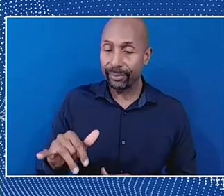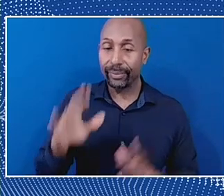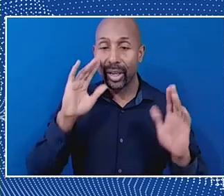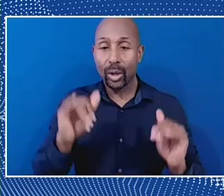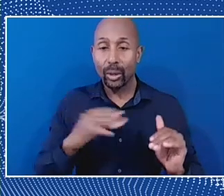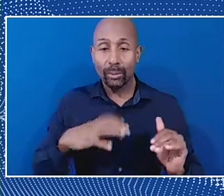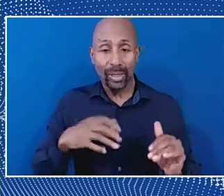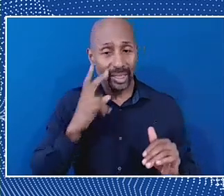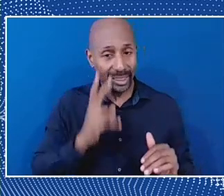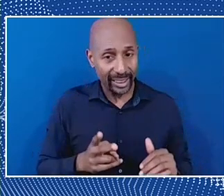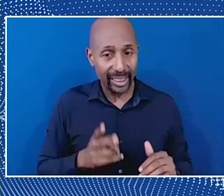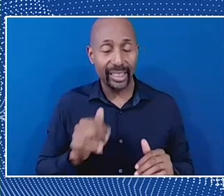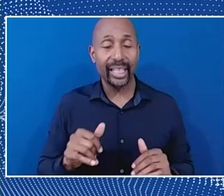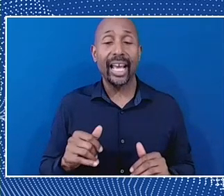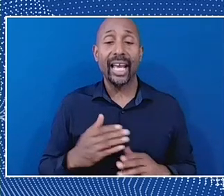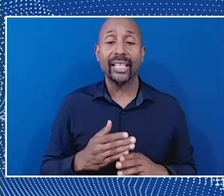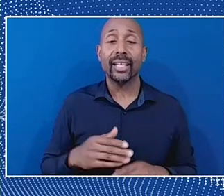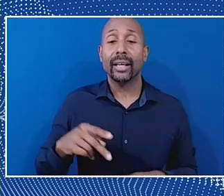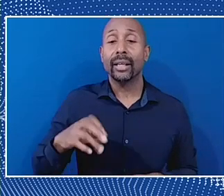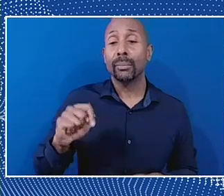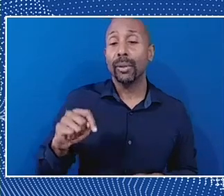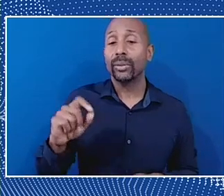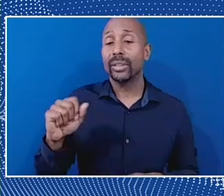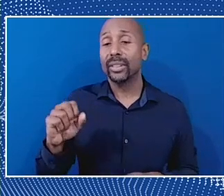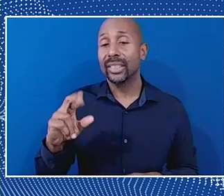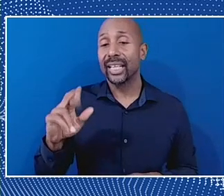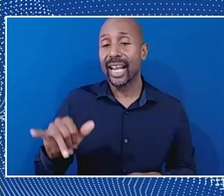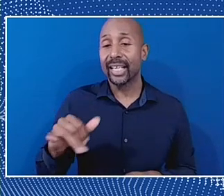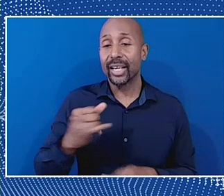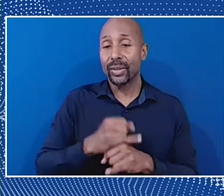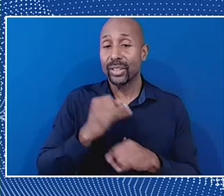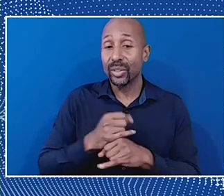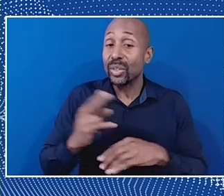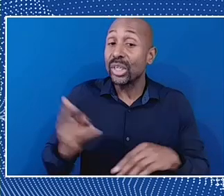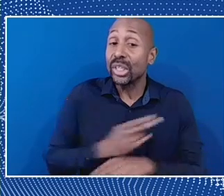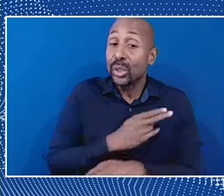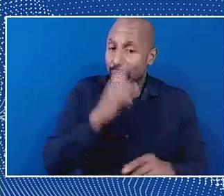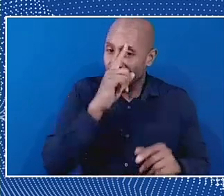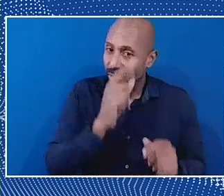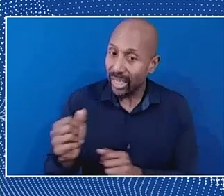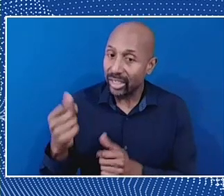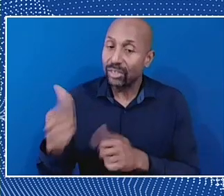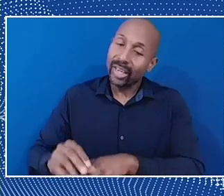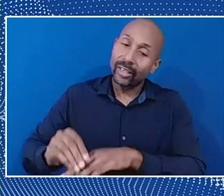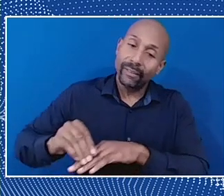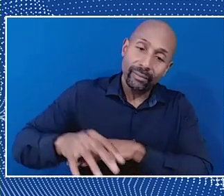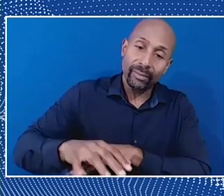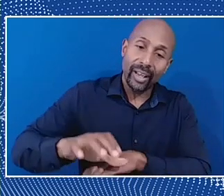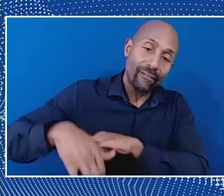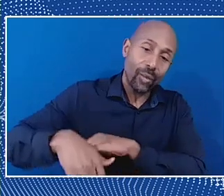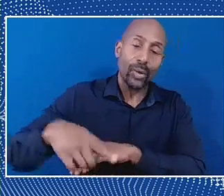force students into student loan debt. Scholarships and grants should be used to decrease debt, not increase debt. Thank you.